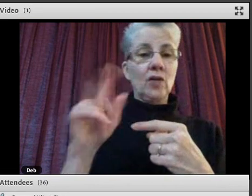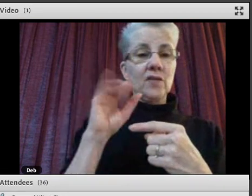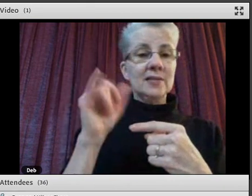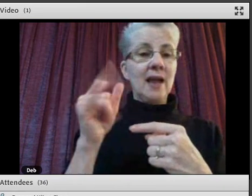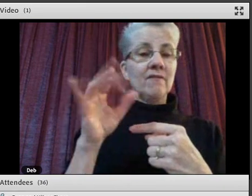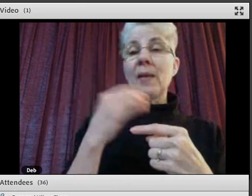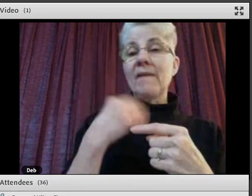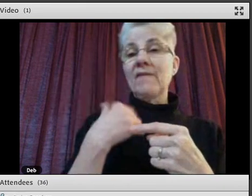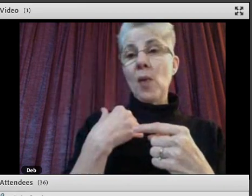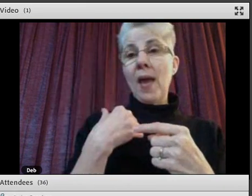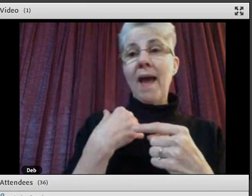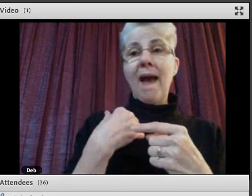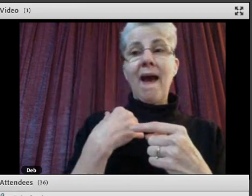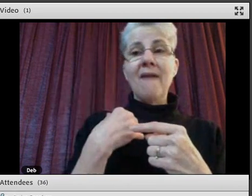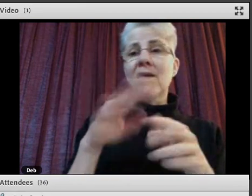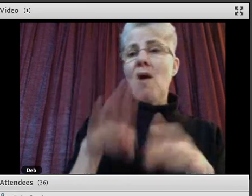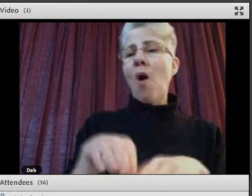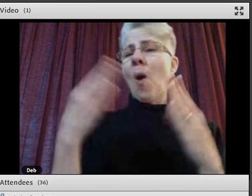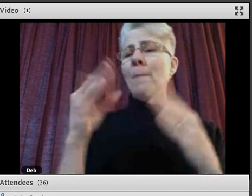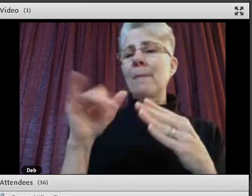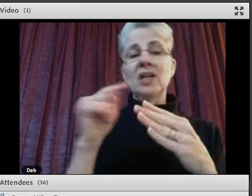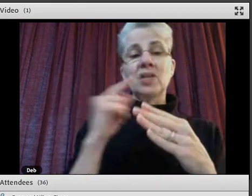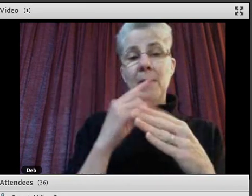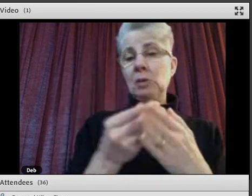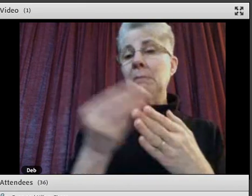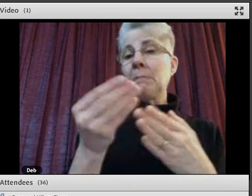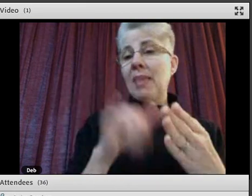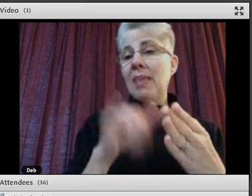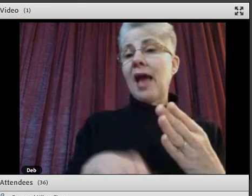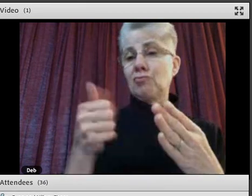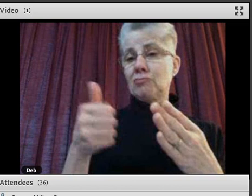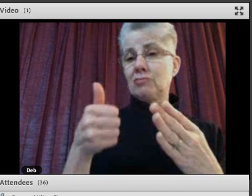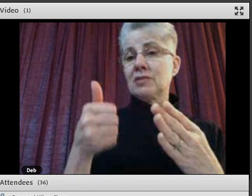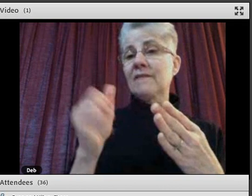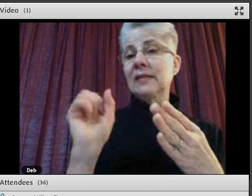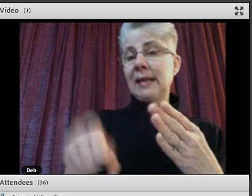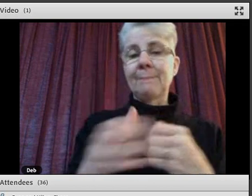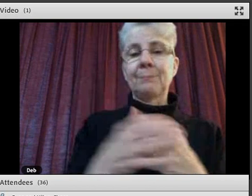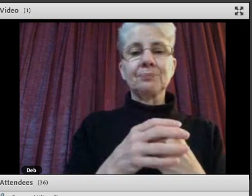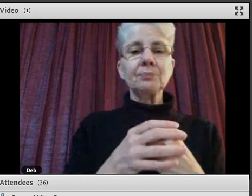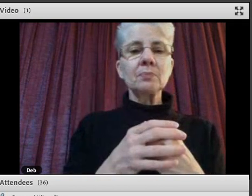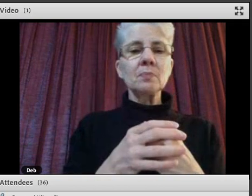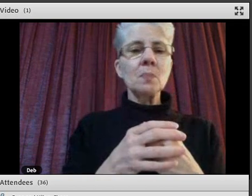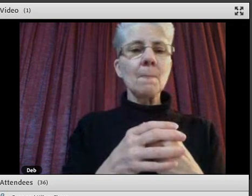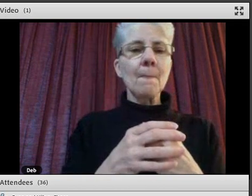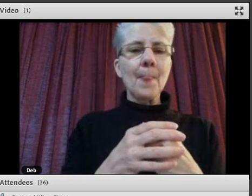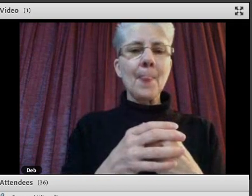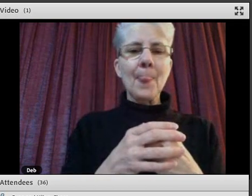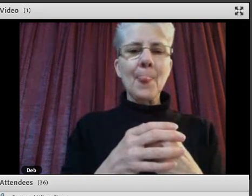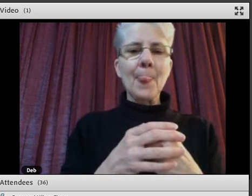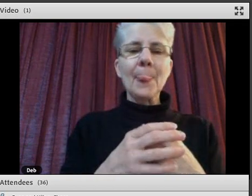If you have an unlimited budget for S.T.E.A.M., maybe you're in this range here. Hilary: Sorry, I stole the arrow. Ryan: You did.